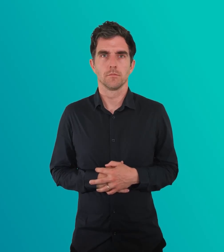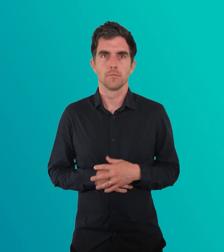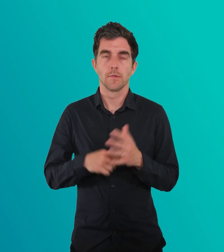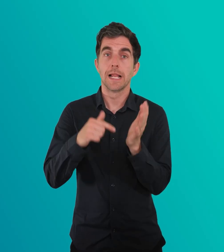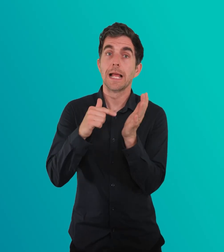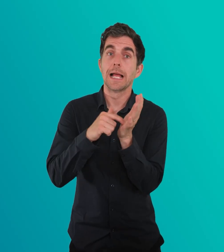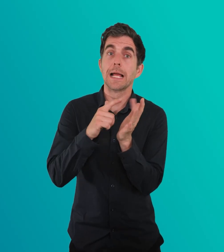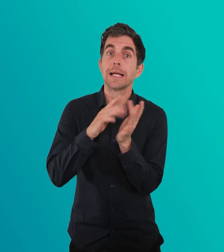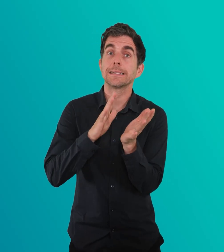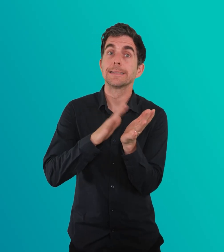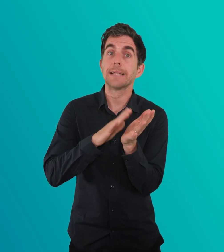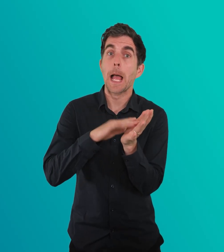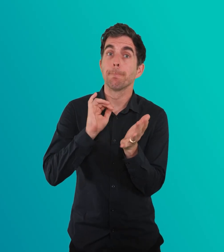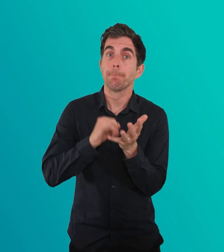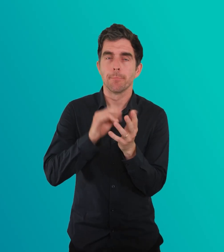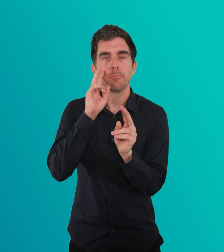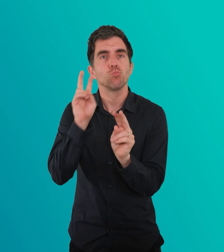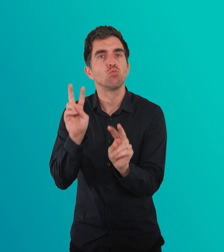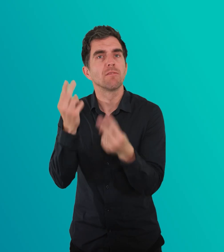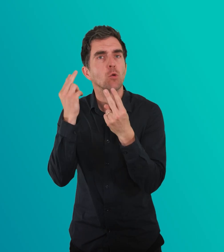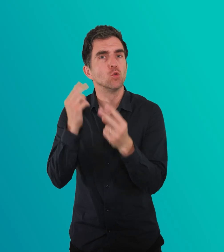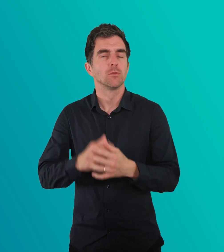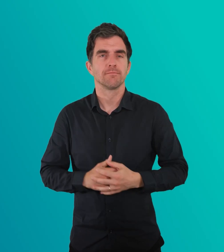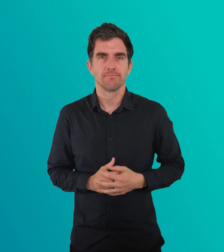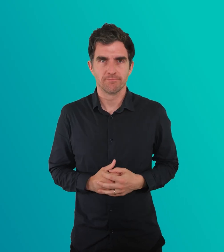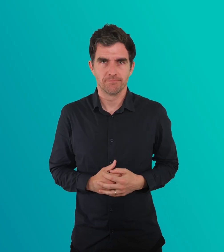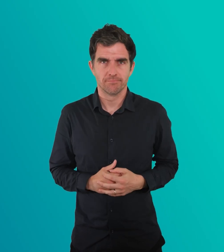Timms Review